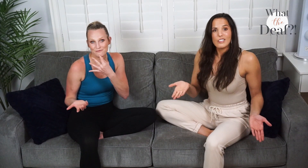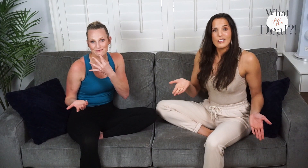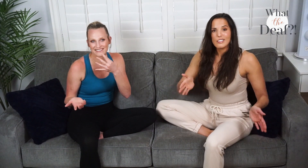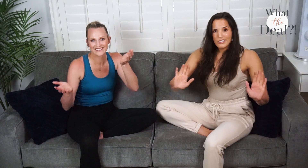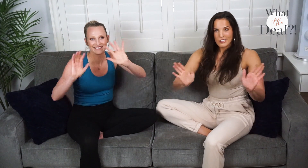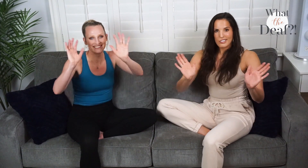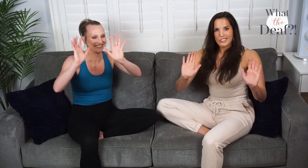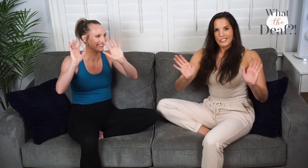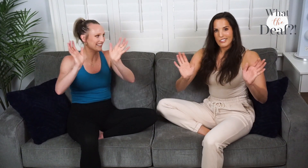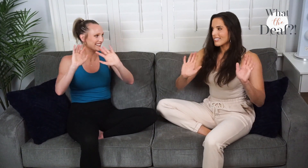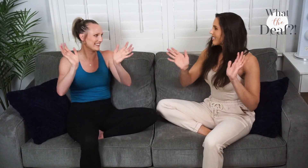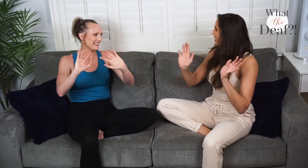Bye everyone!